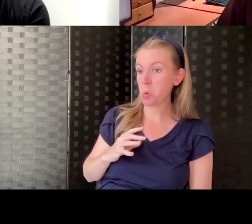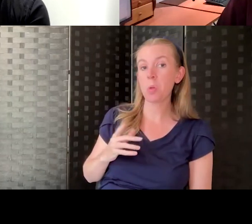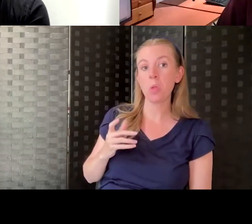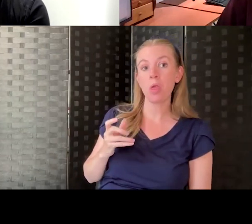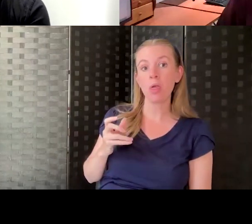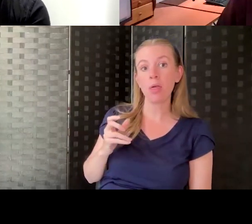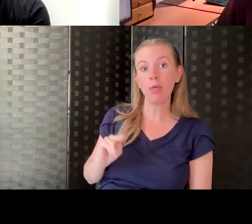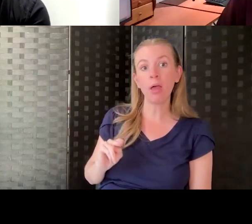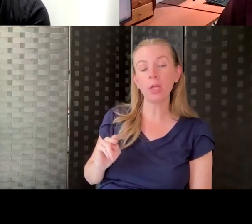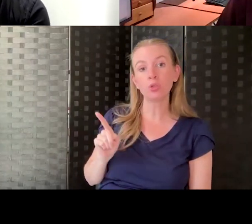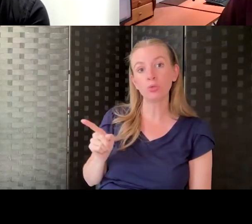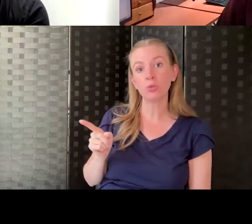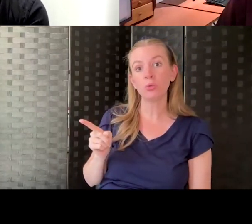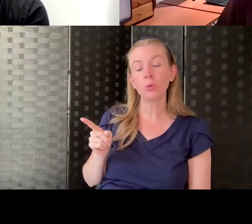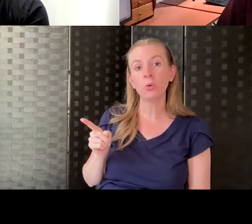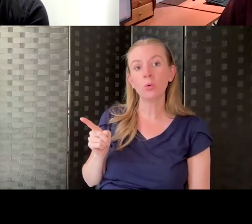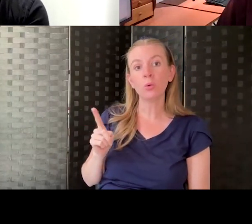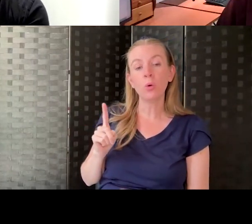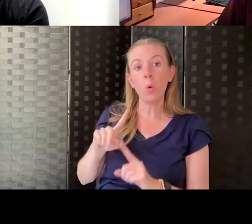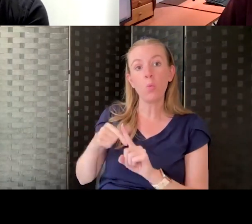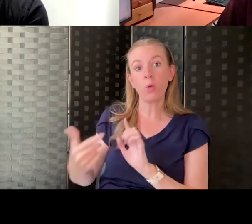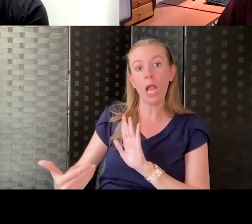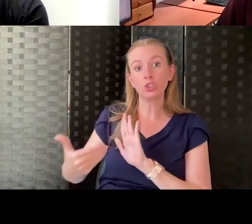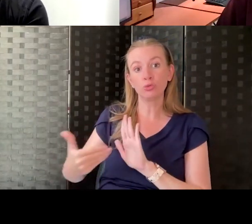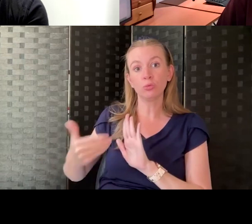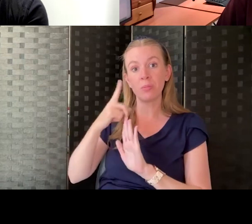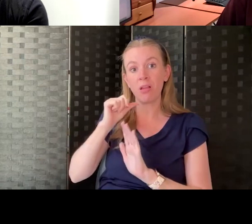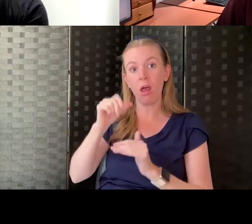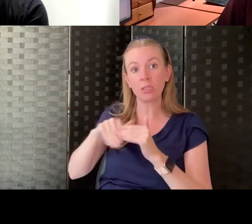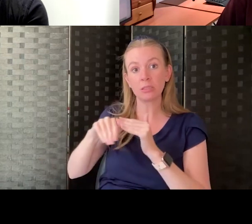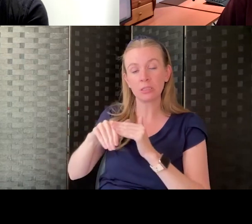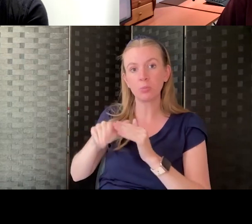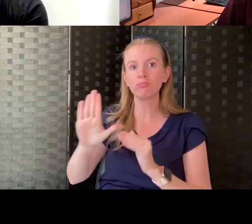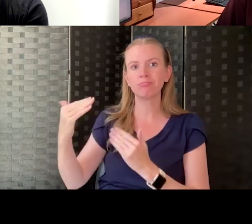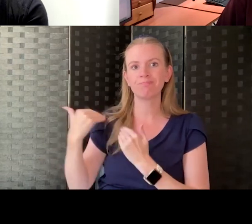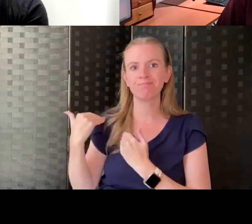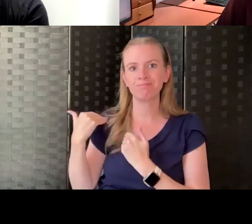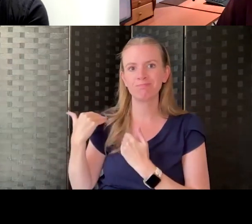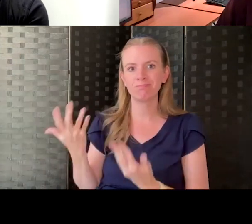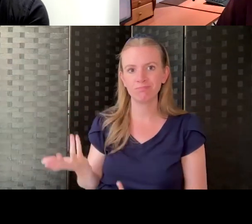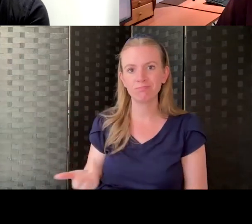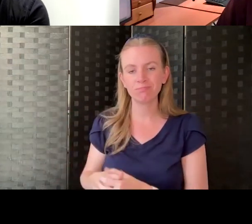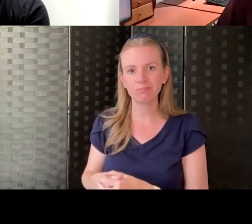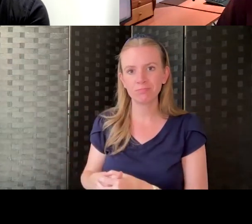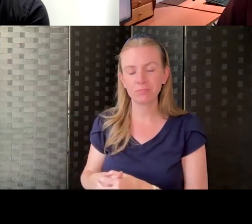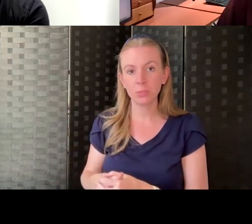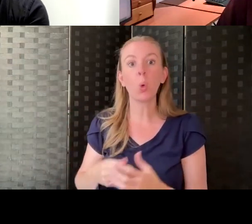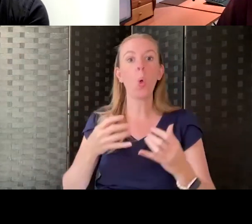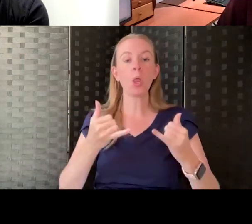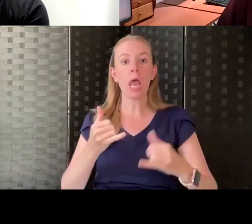of why it's not accessible when we get sued. Then when you put that responsibility on it's